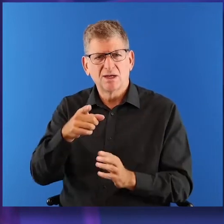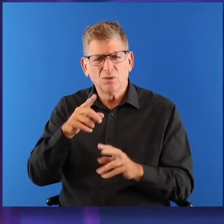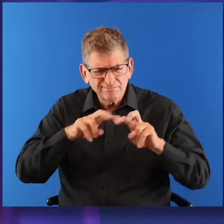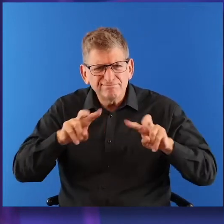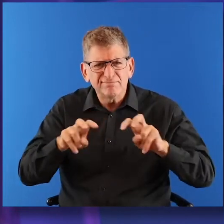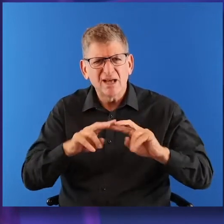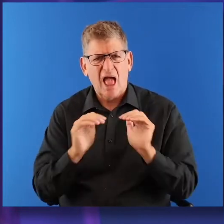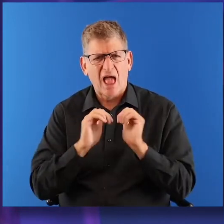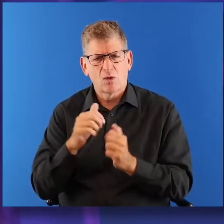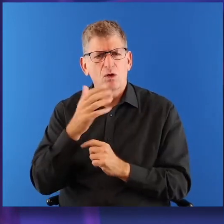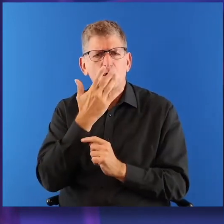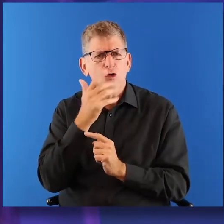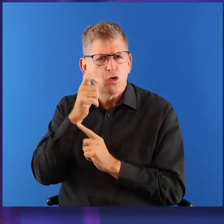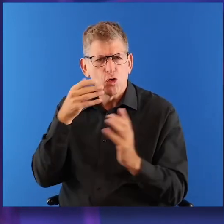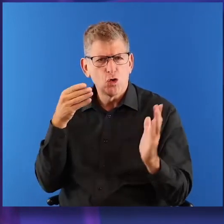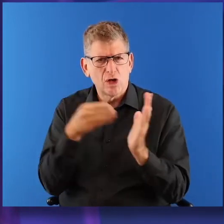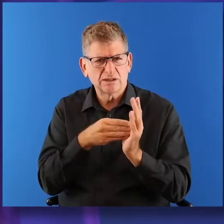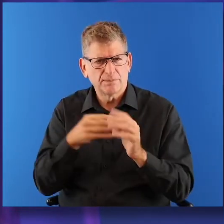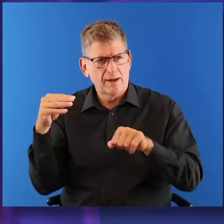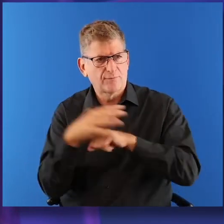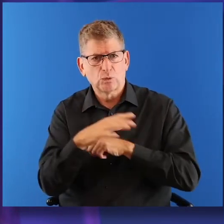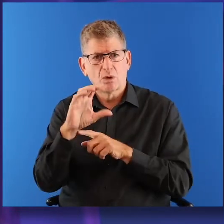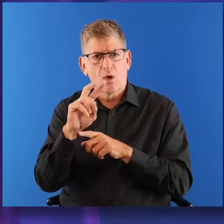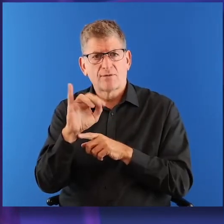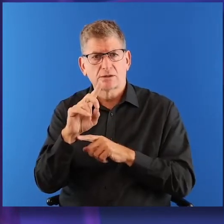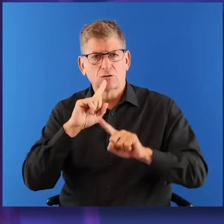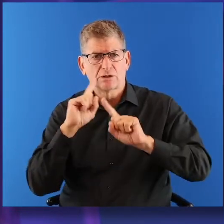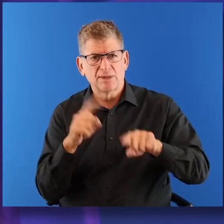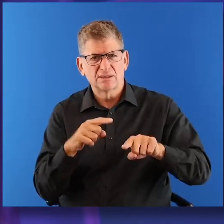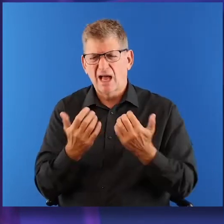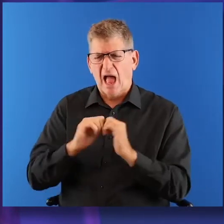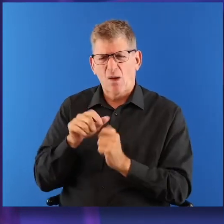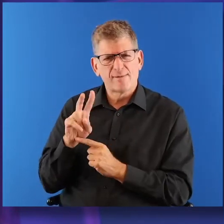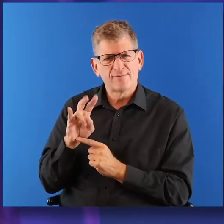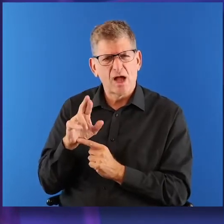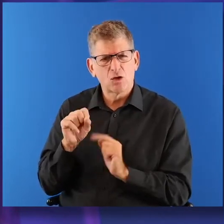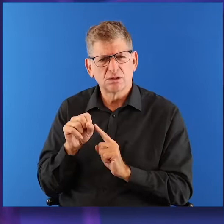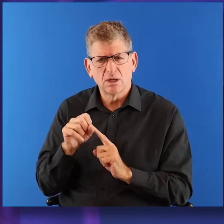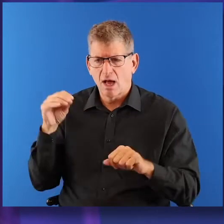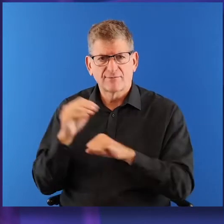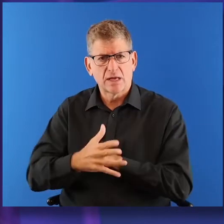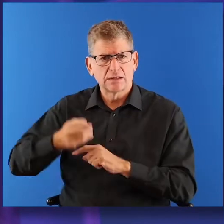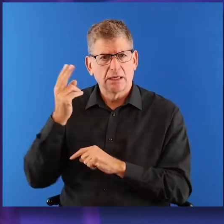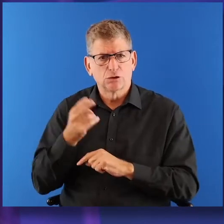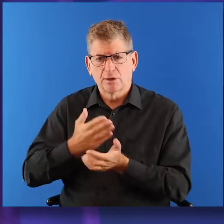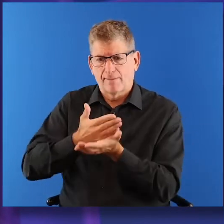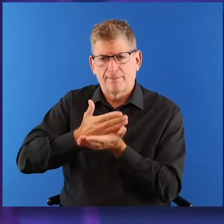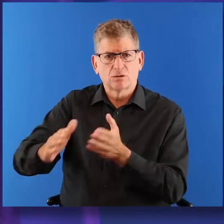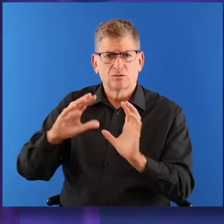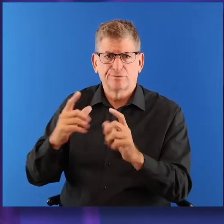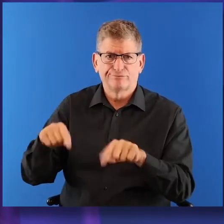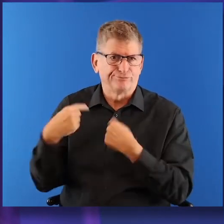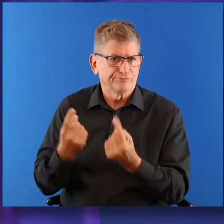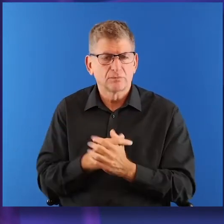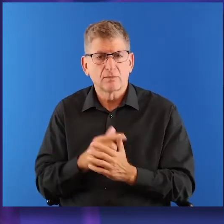and how the virus affected historically marginalized communities. But before that, you were also a Professor of Medicine